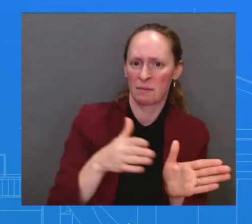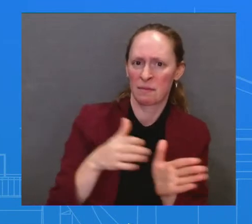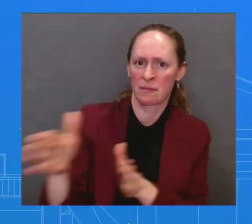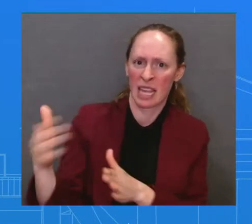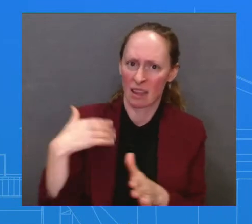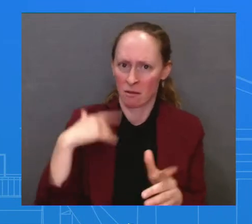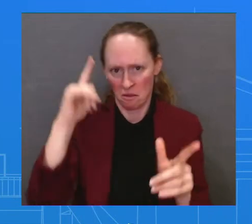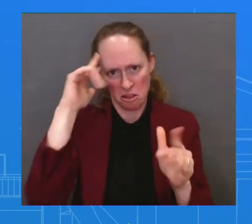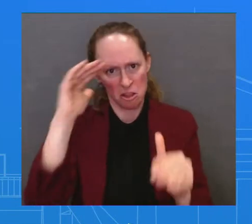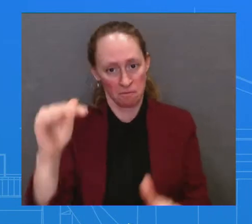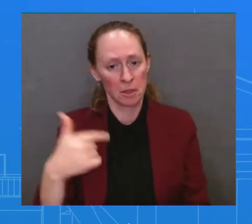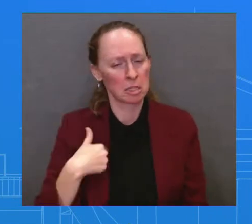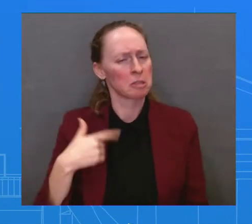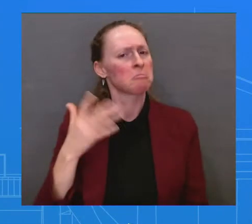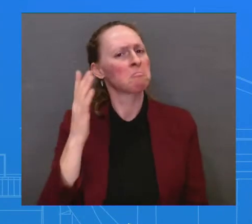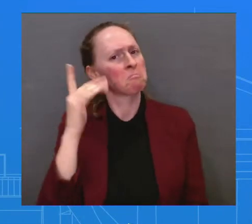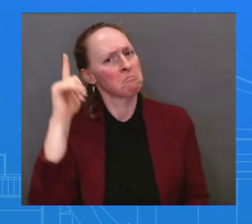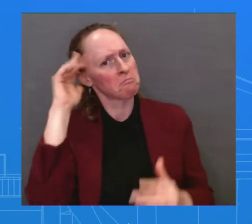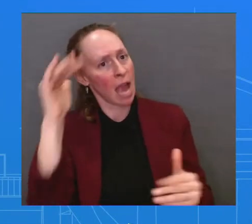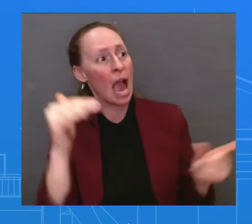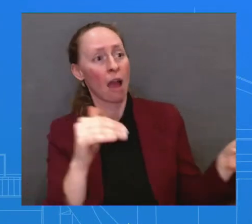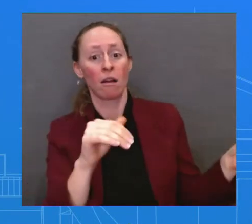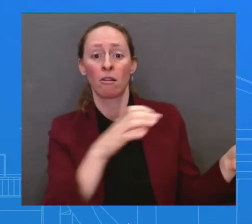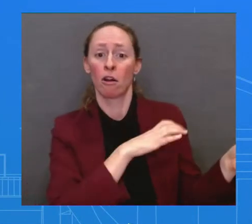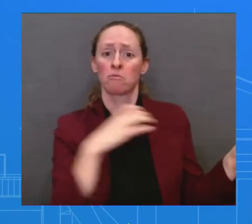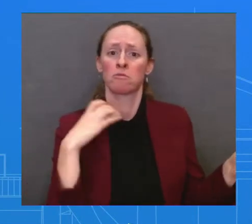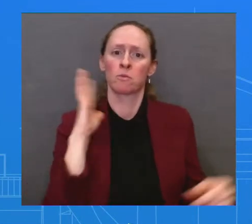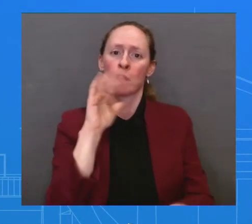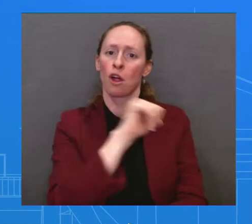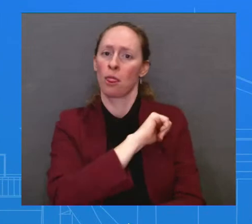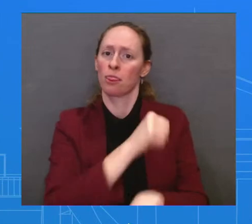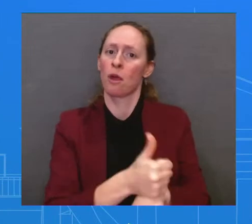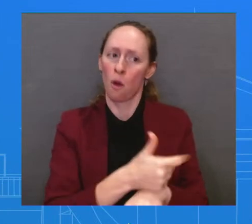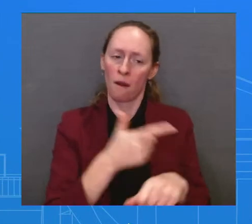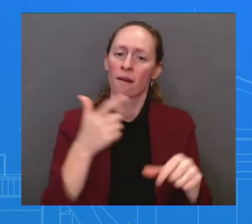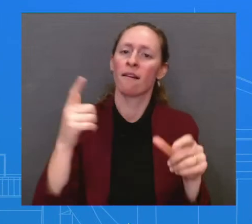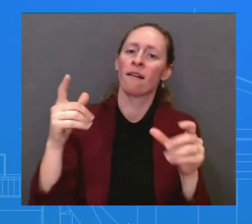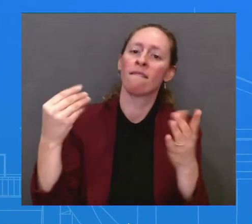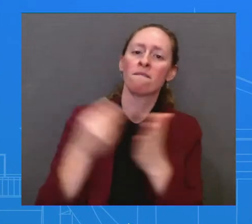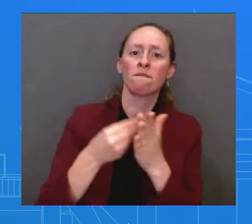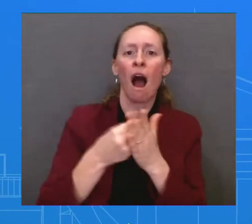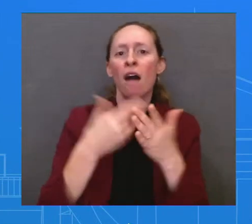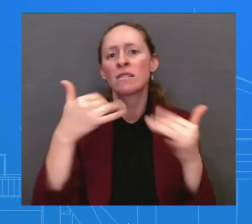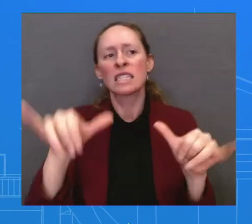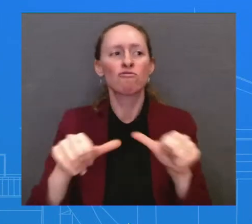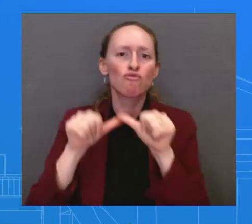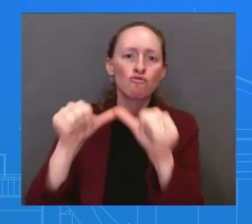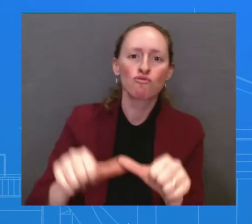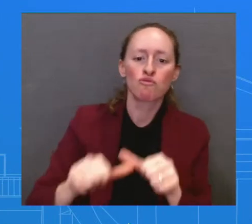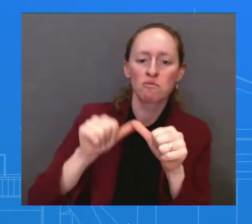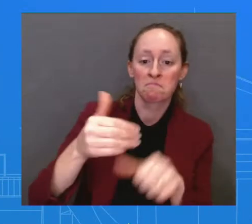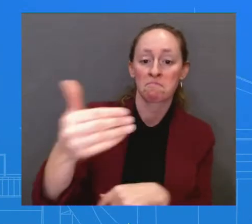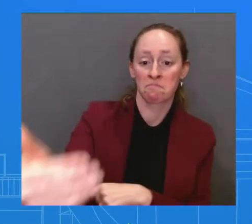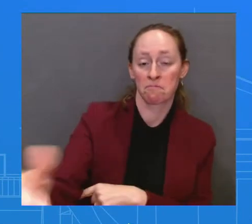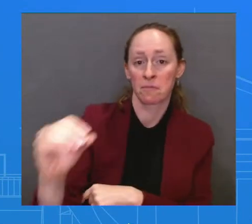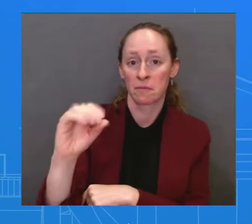in the supply of funding to Ukraine. The Press: And at what point would there be a disruption if we passed -- what date would there be a disruption, given the fears about this not passing?